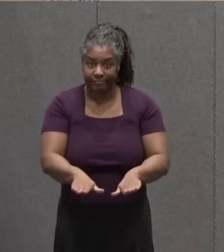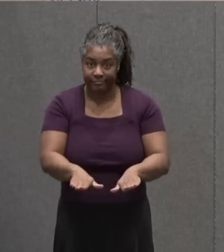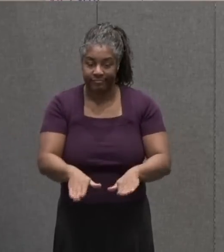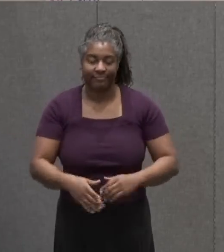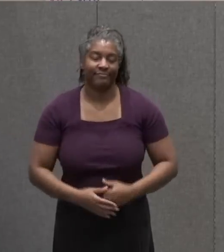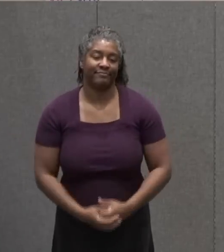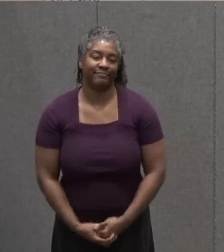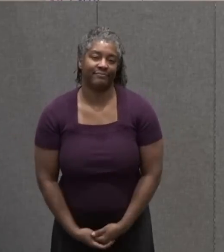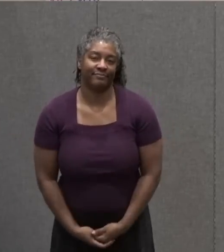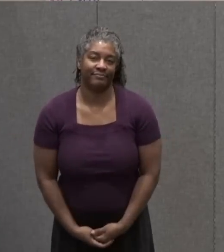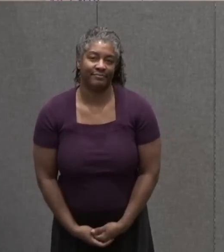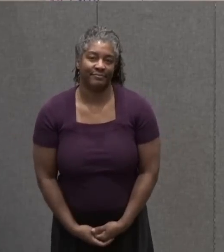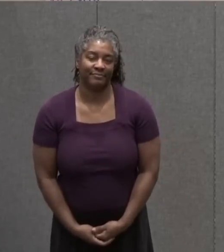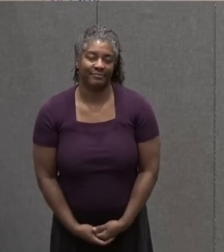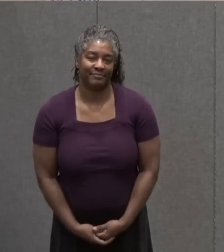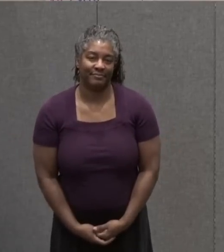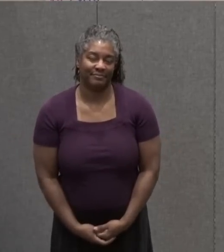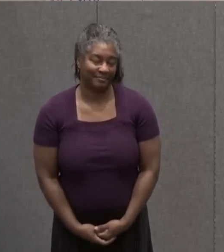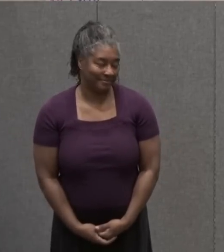Let's try two more cards.